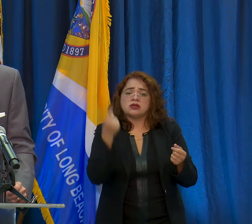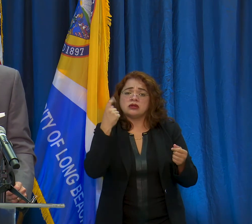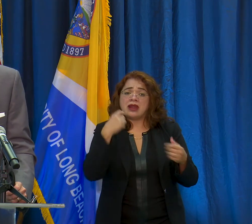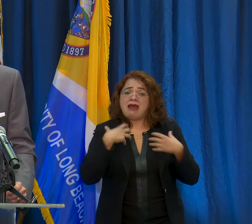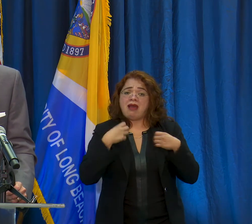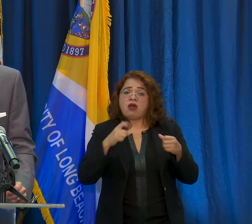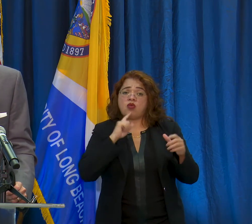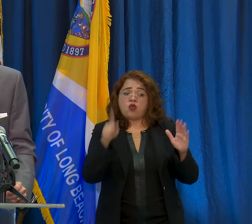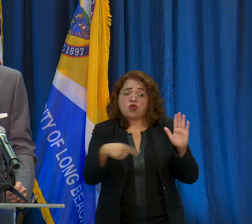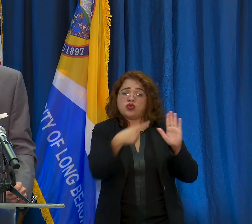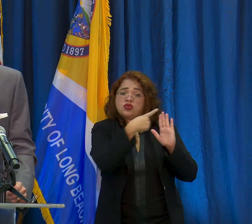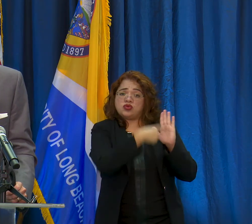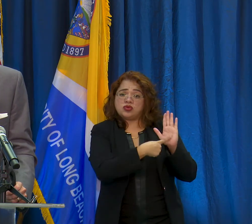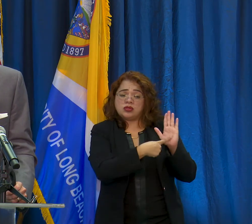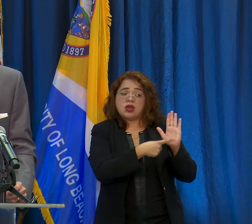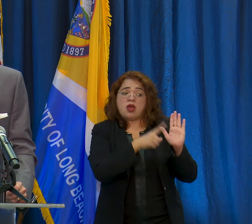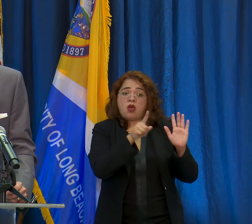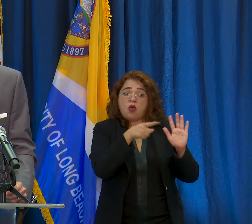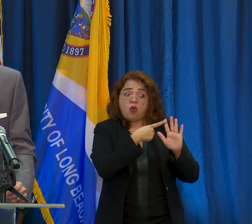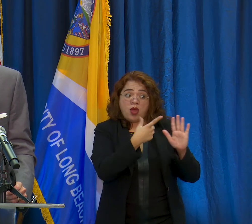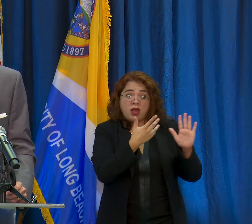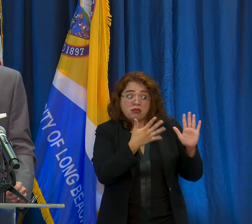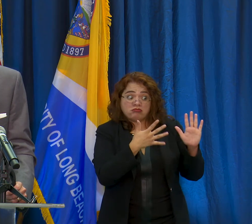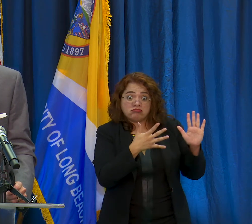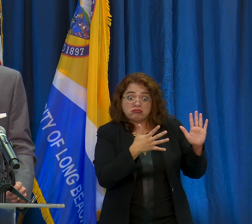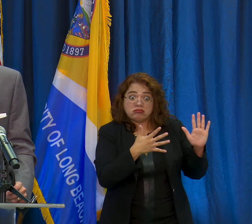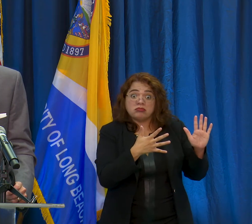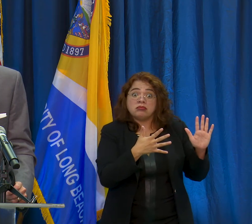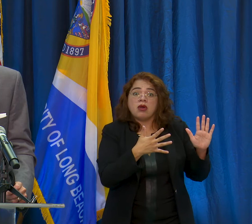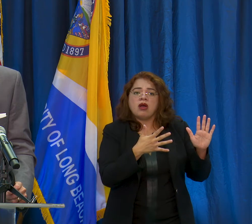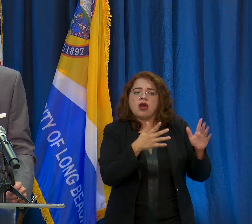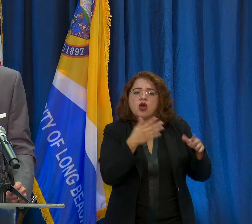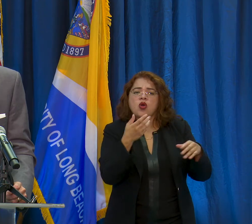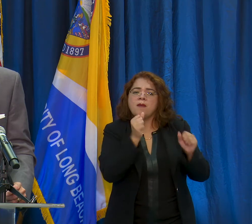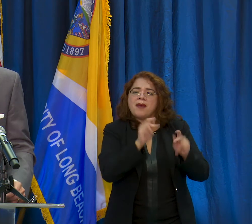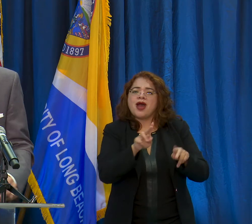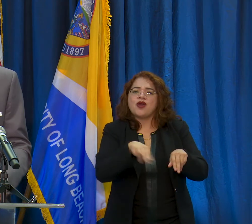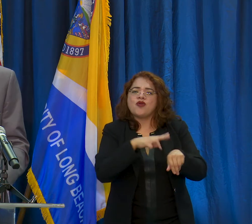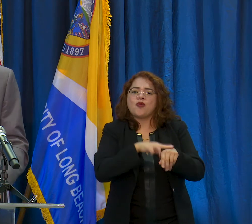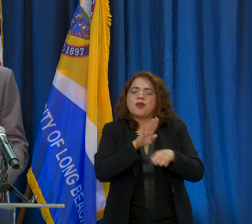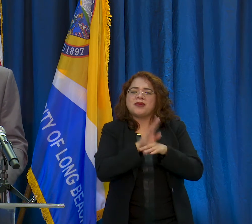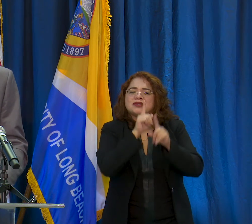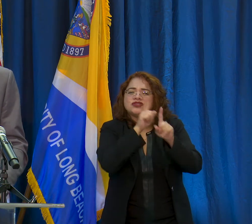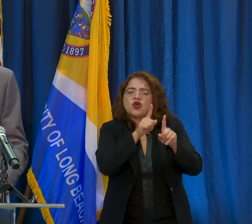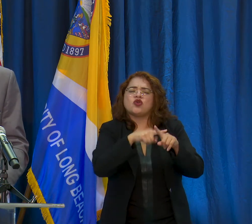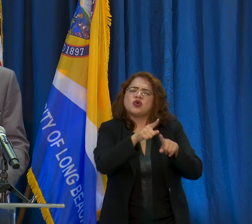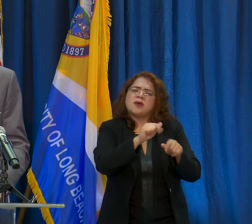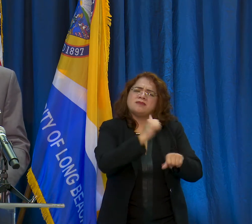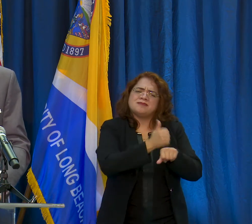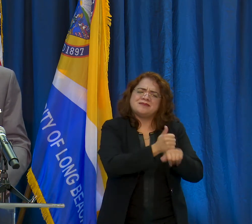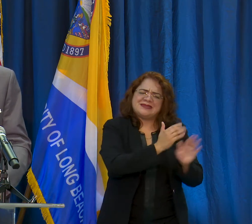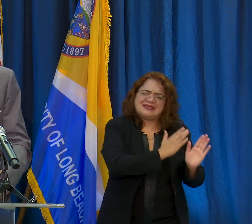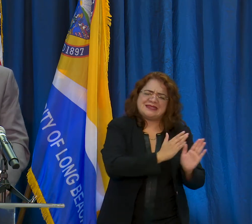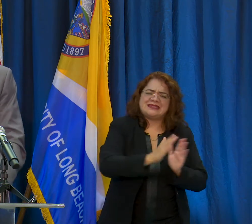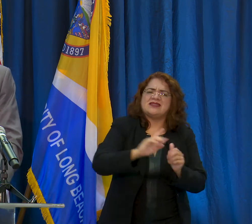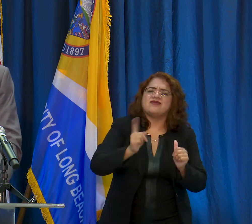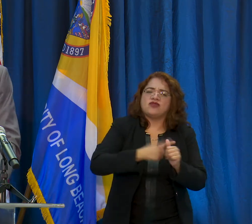and resume normal business. Thank you, John. Next question comes from Elena